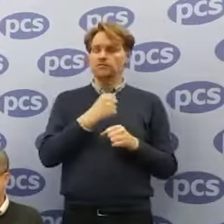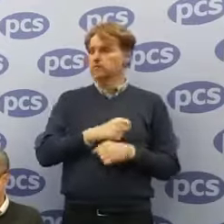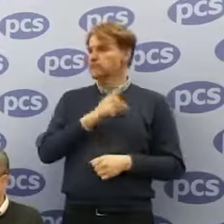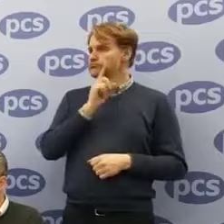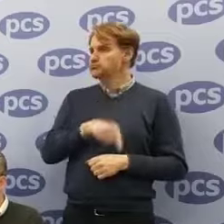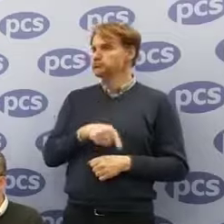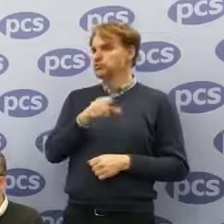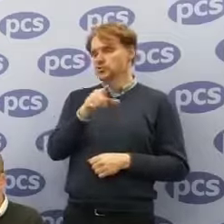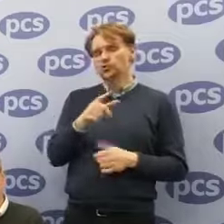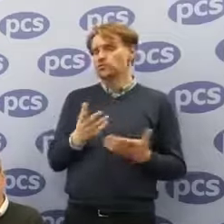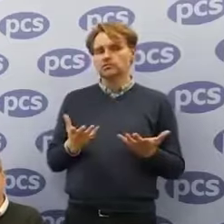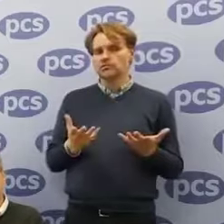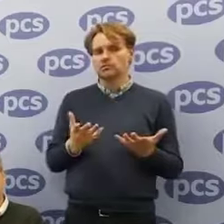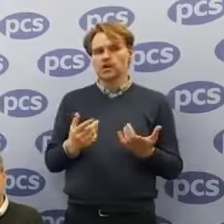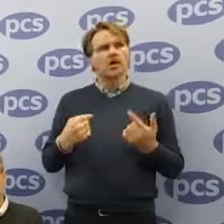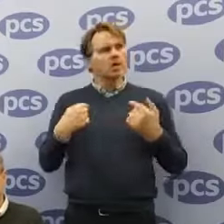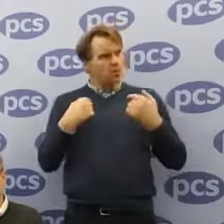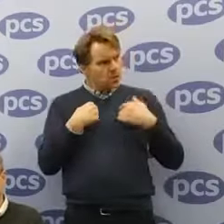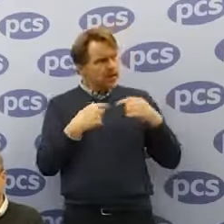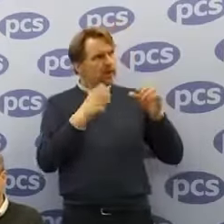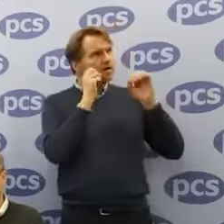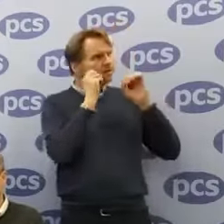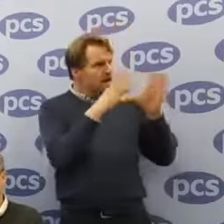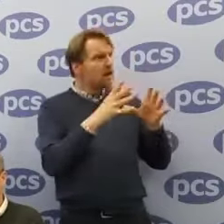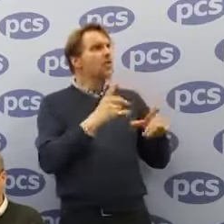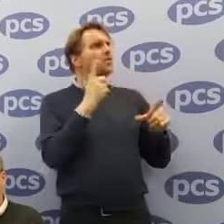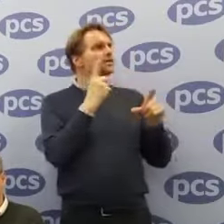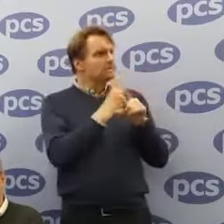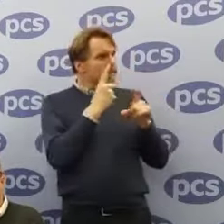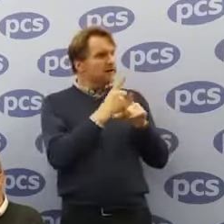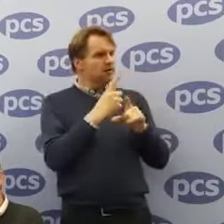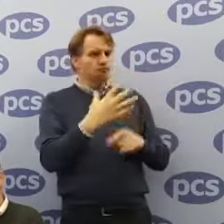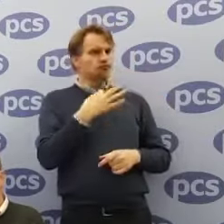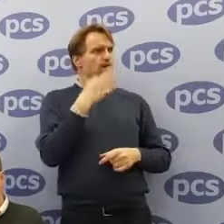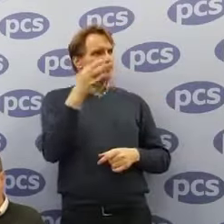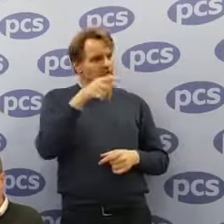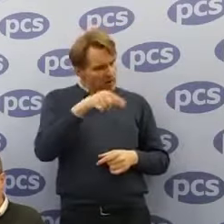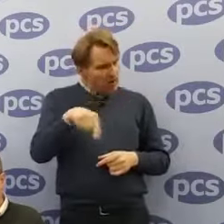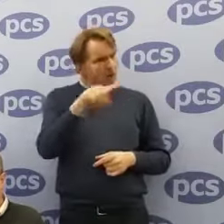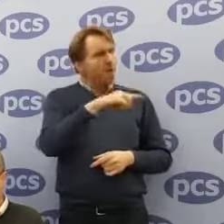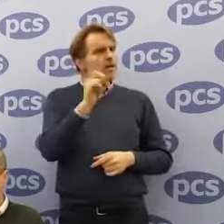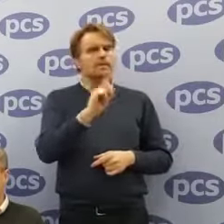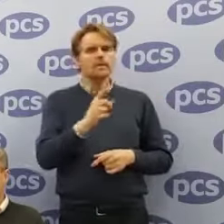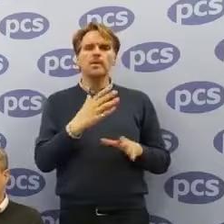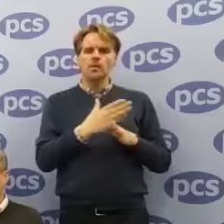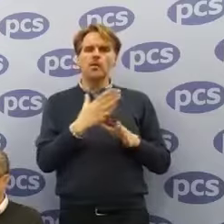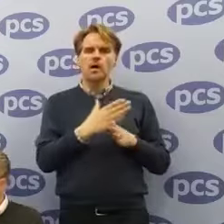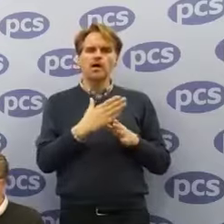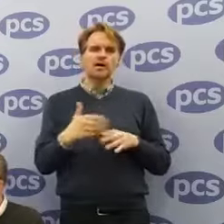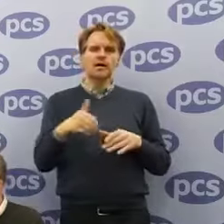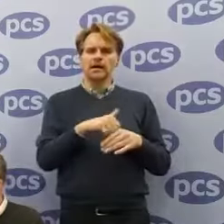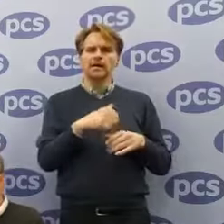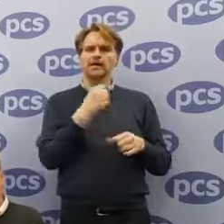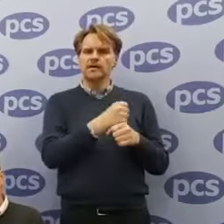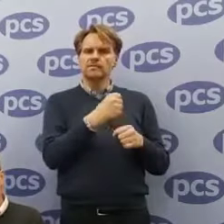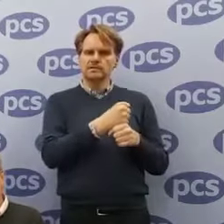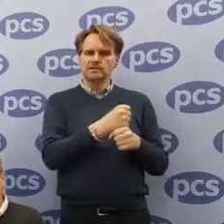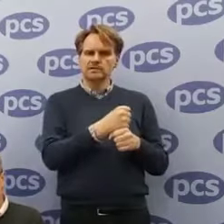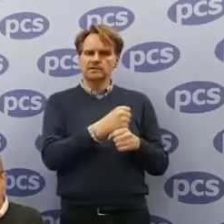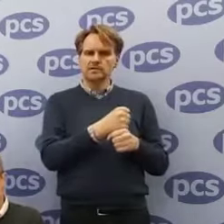to convince them that we're speaking for the majority of the workforce so I do understand how frustrating it is and I did say earlier on in the broadcast that